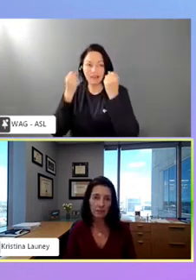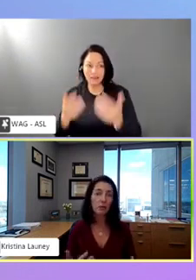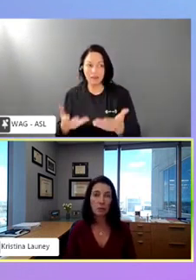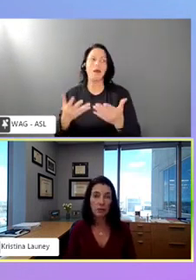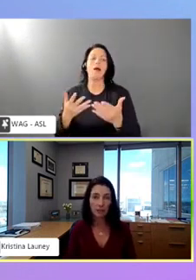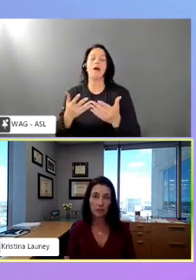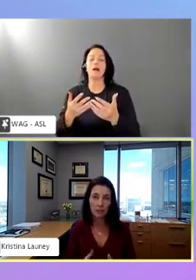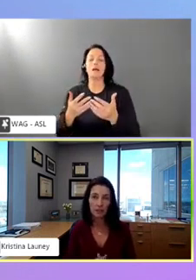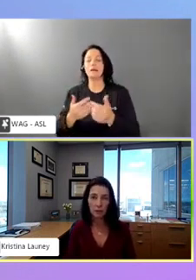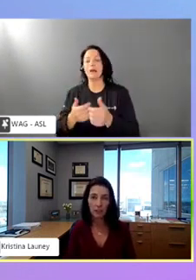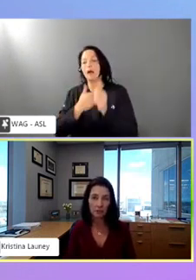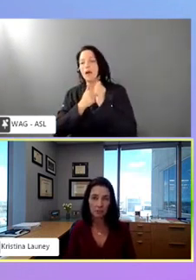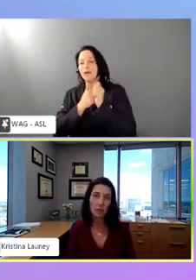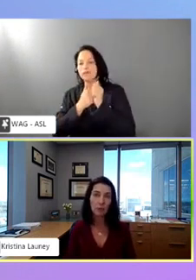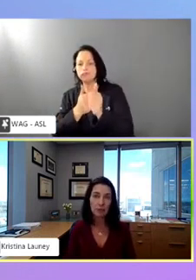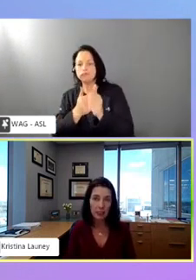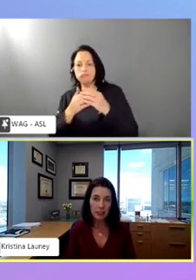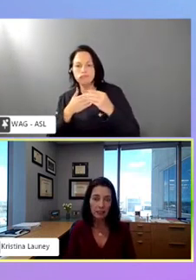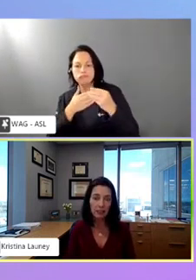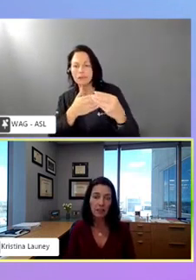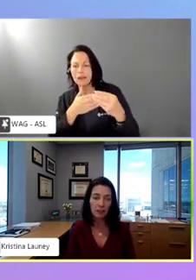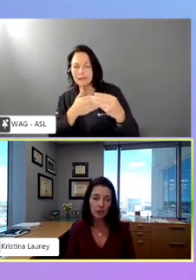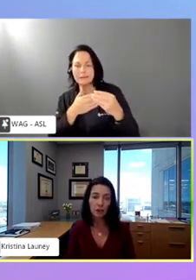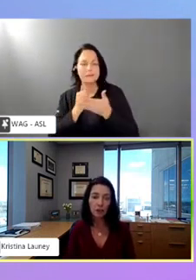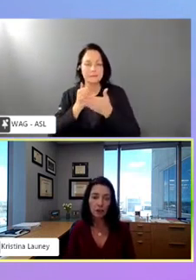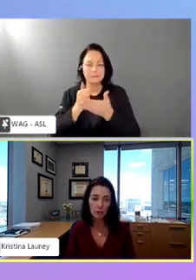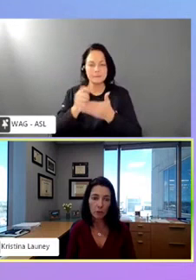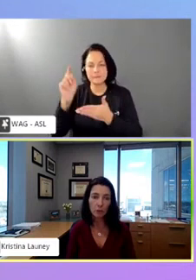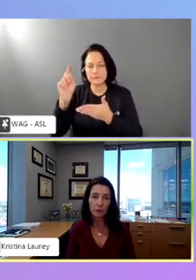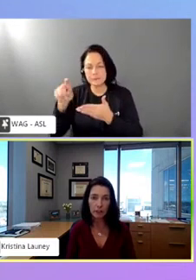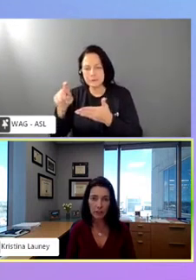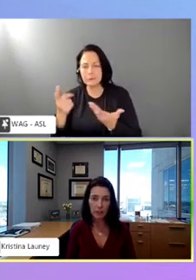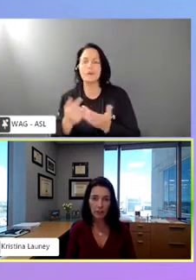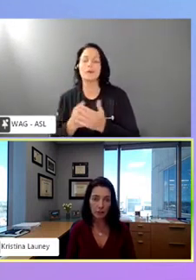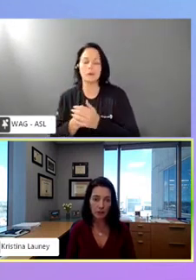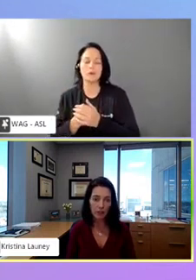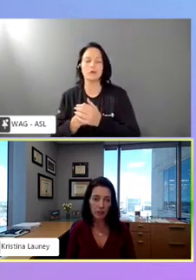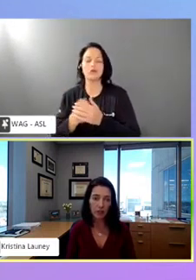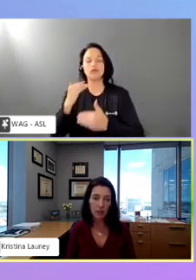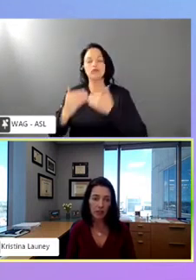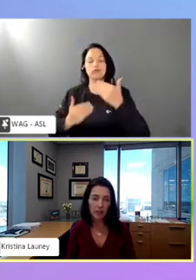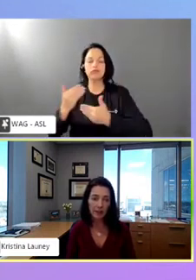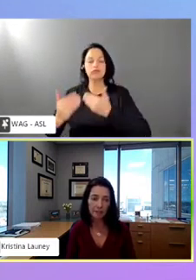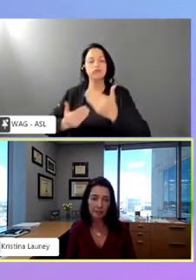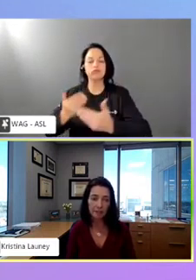with a lot of what already requires web accessibility, a lot of guidance and who knows